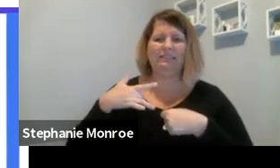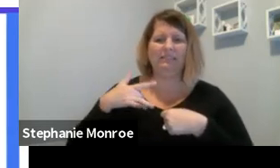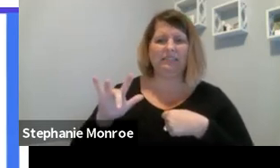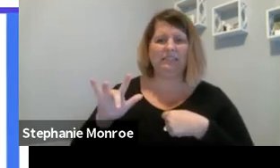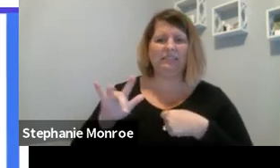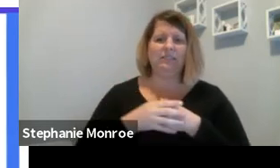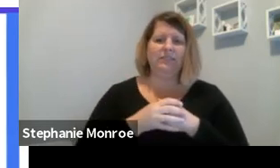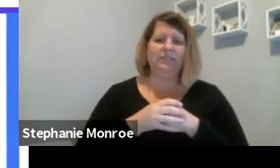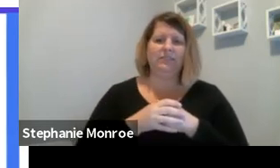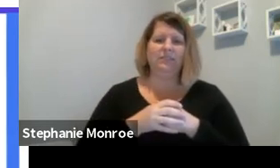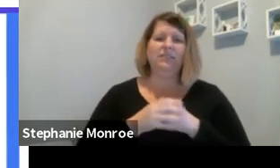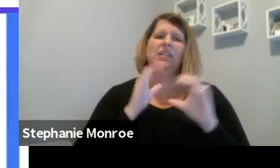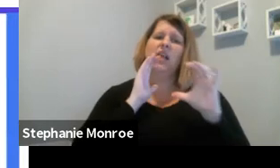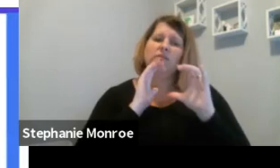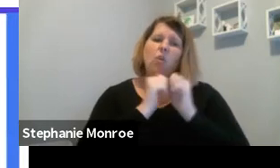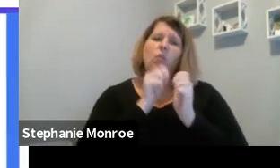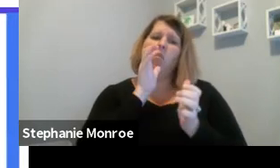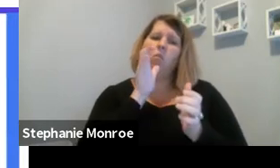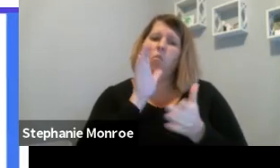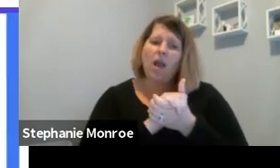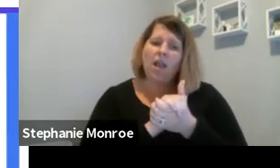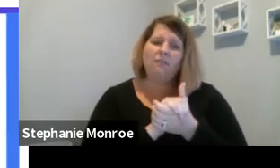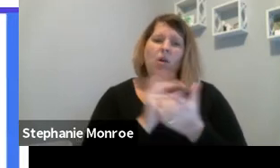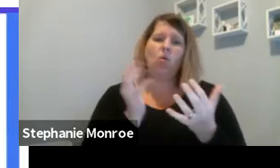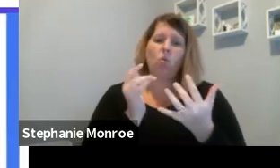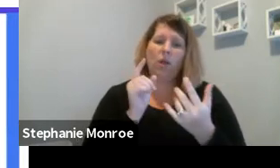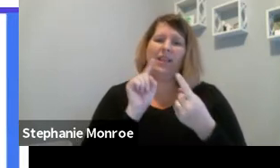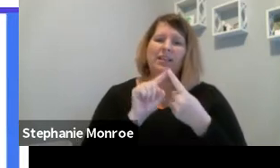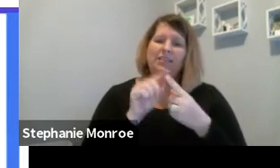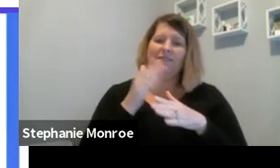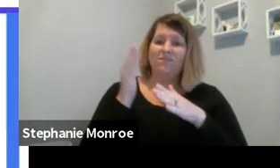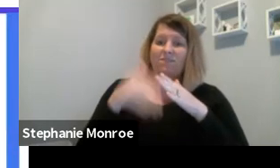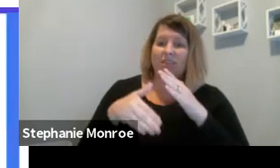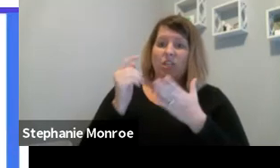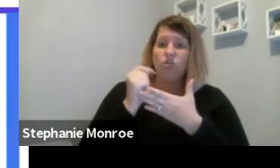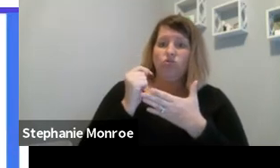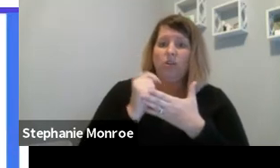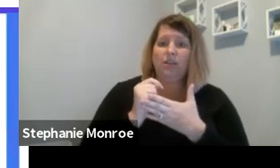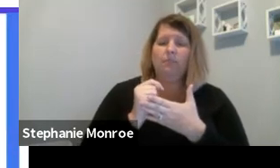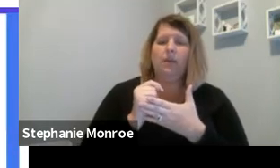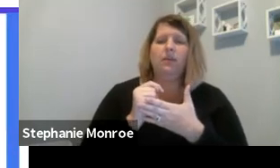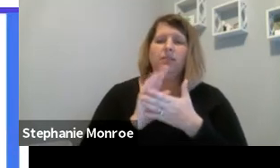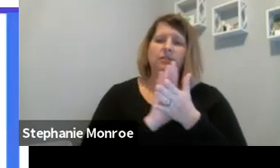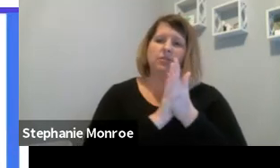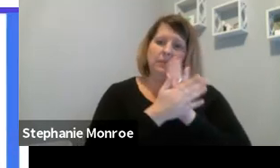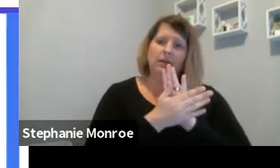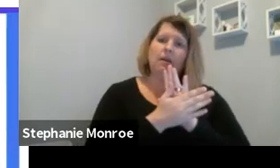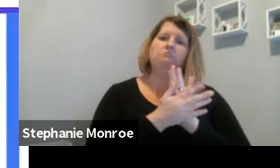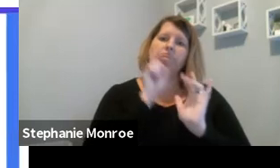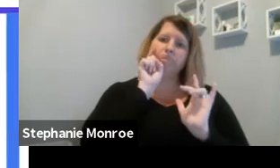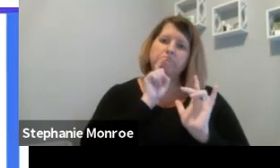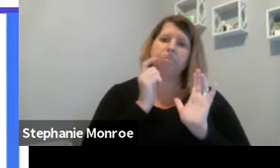He's had conversations with his wife about waiting until he completes the treatment to be intimate.